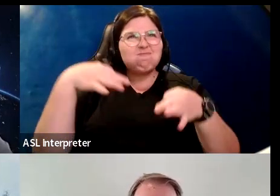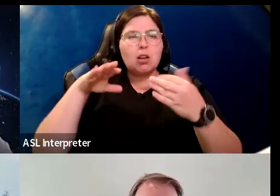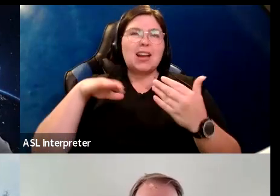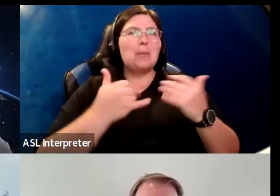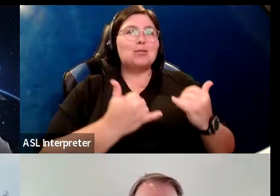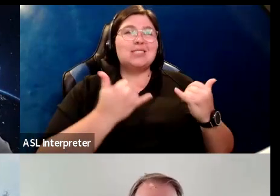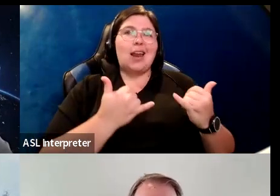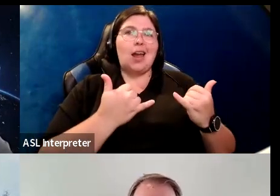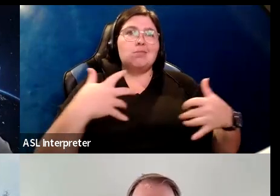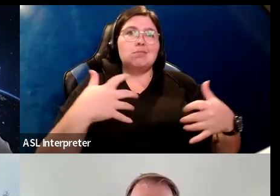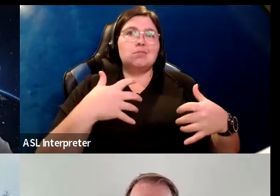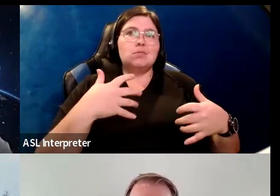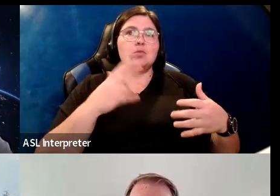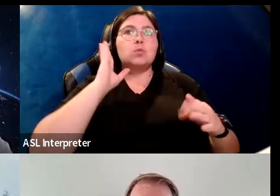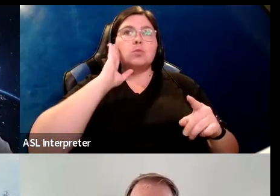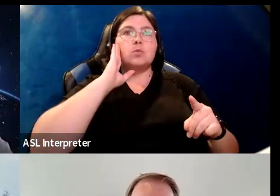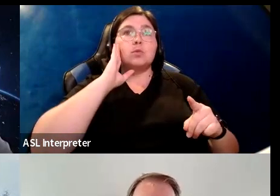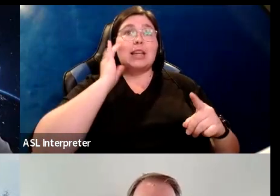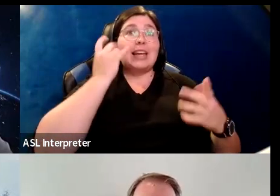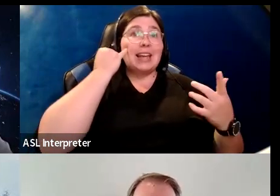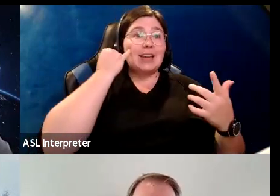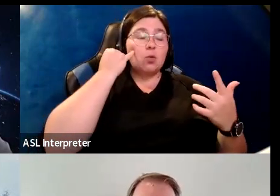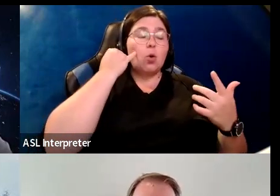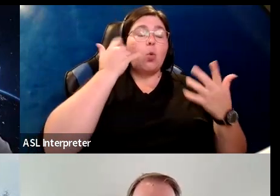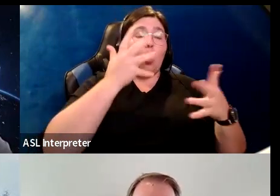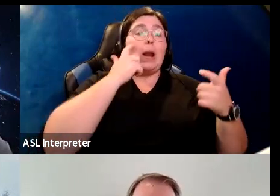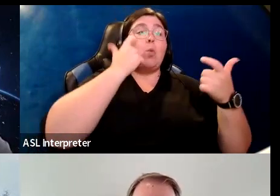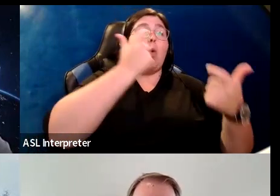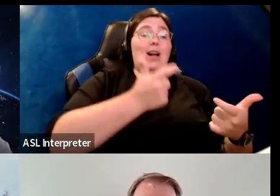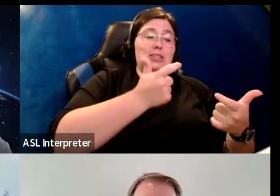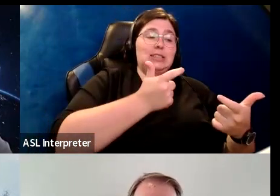Today we're actually going to build on what was shared in those videos. But they're very interesting.